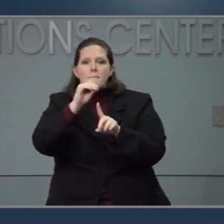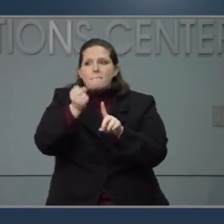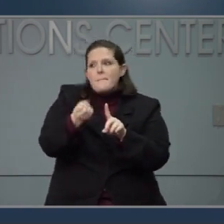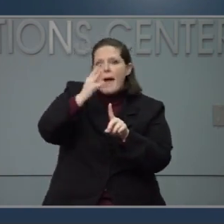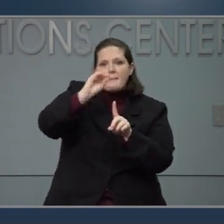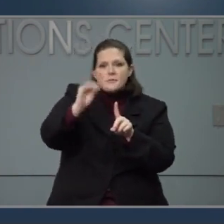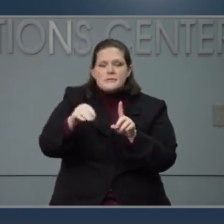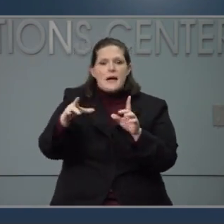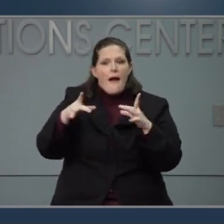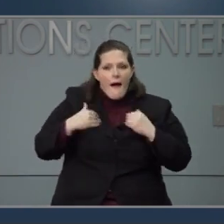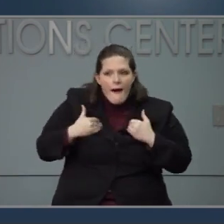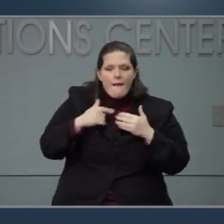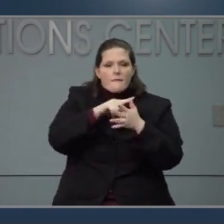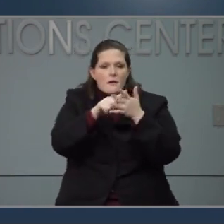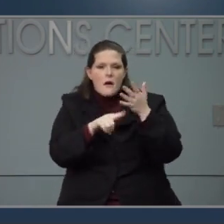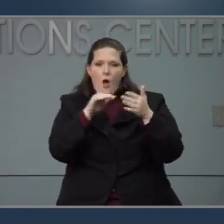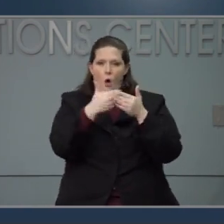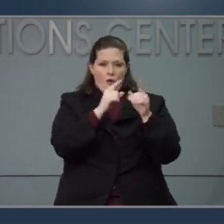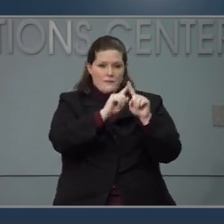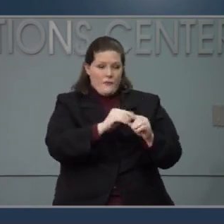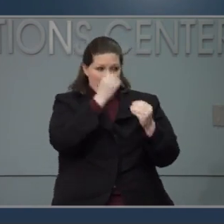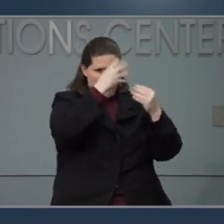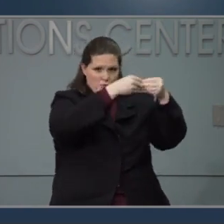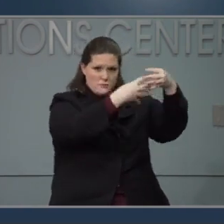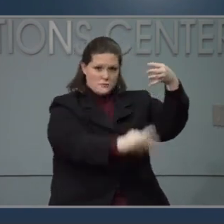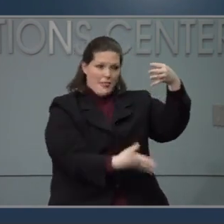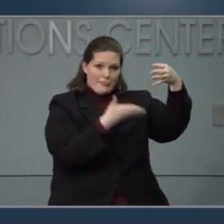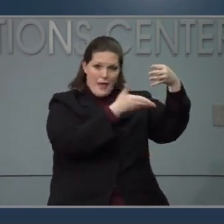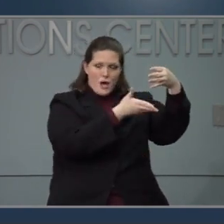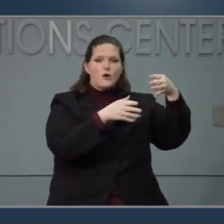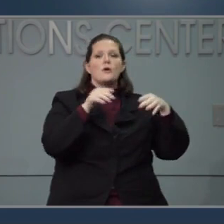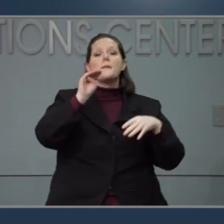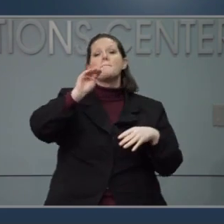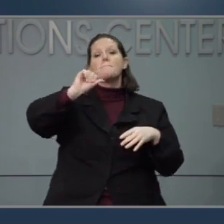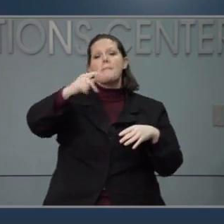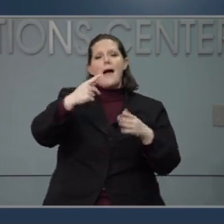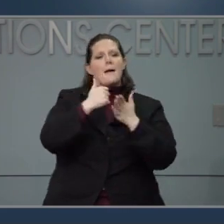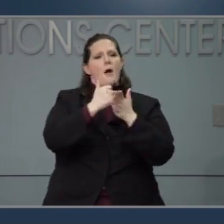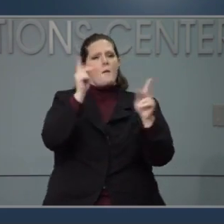YOU CAN SE THIS ON OUR DASHBOARD RIGHT NOW.